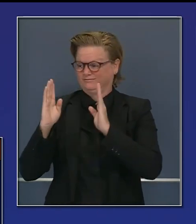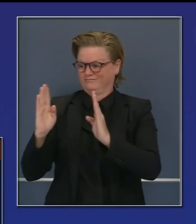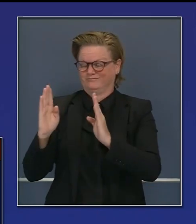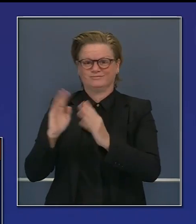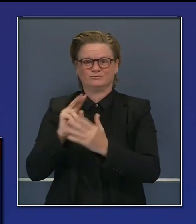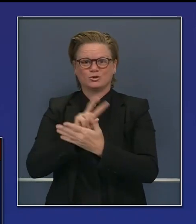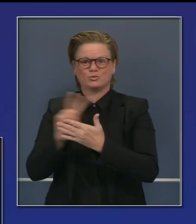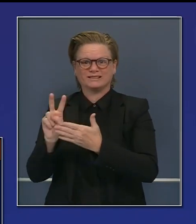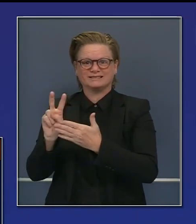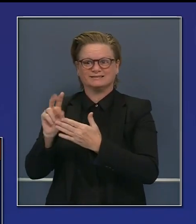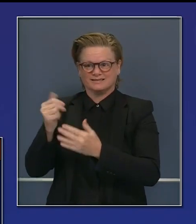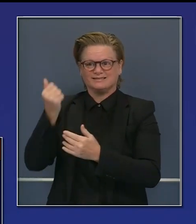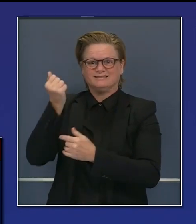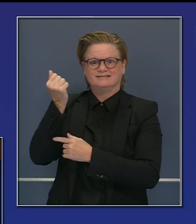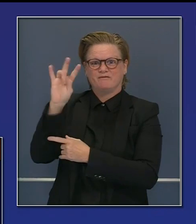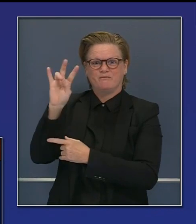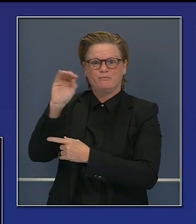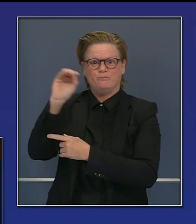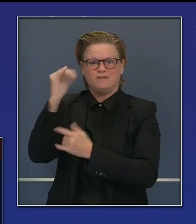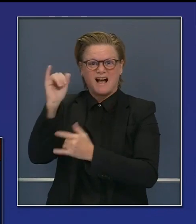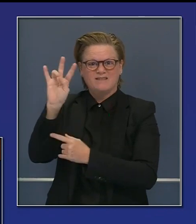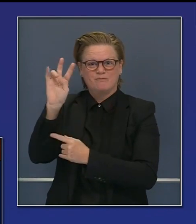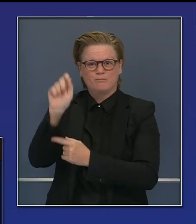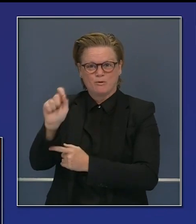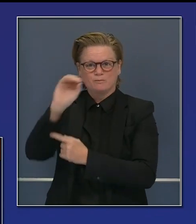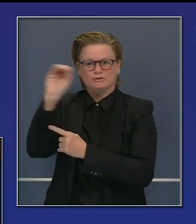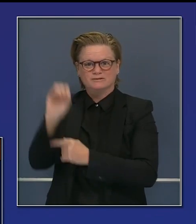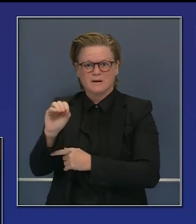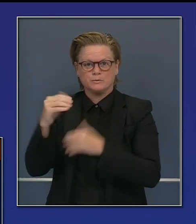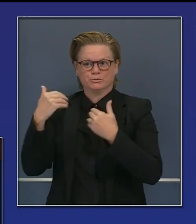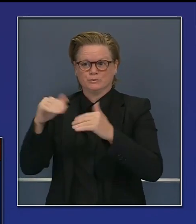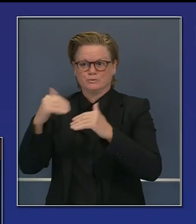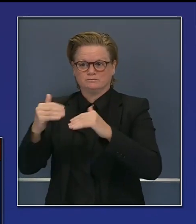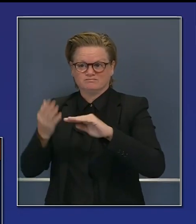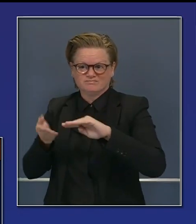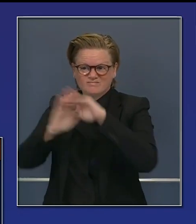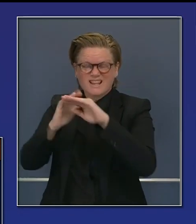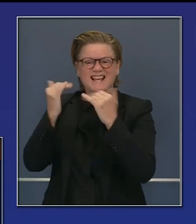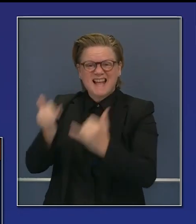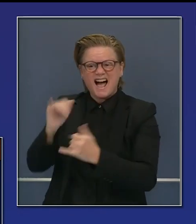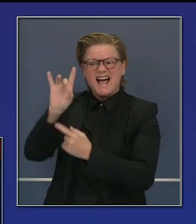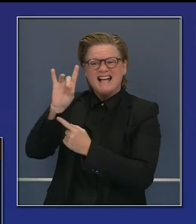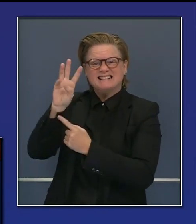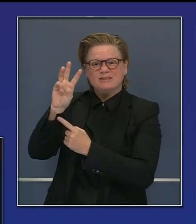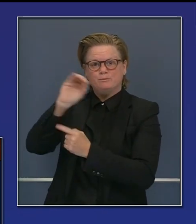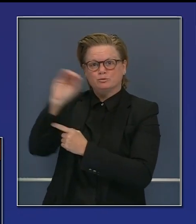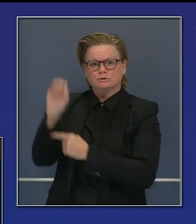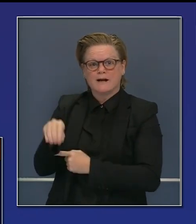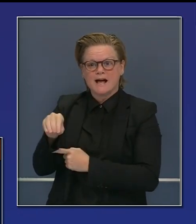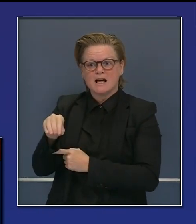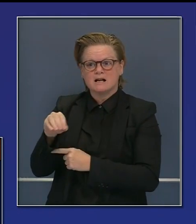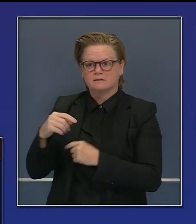NOW TO 7%. BE SEVEN-DAY POSITIVITY RATE, EVEN HIGHER. YOU CAN SEE HOSPITALIZATIONS